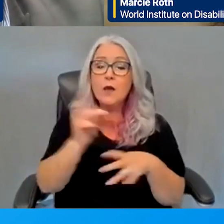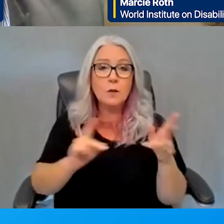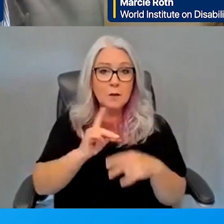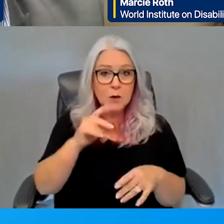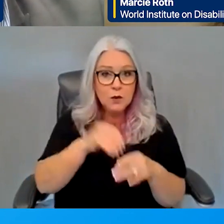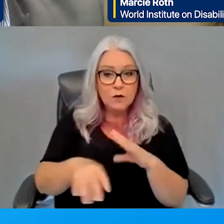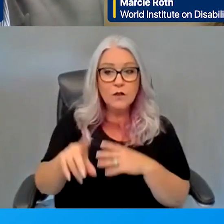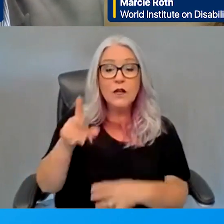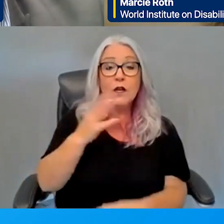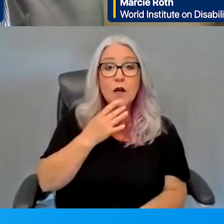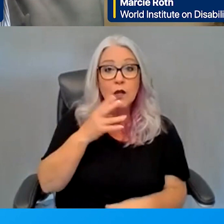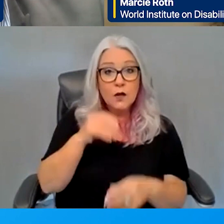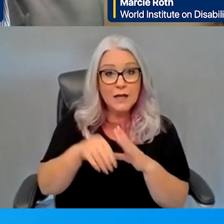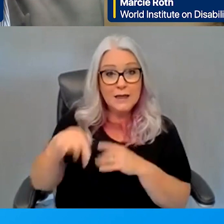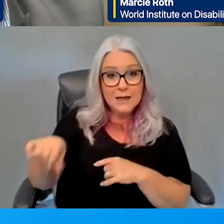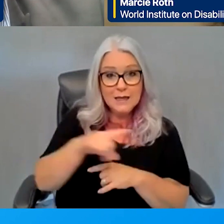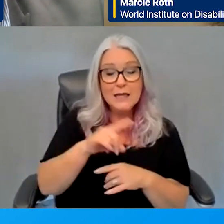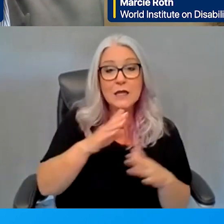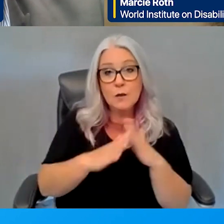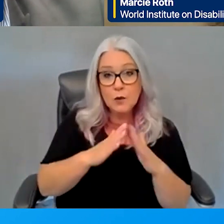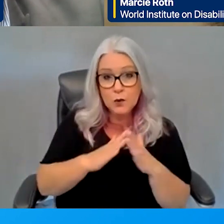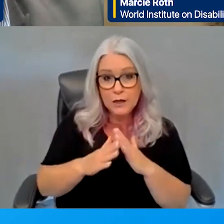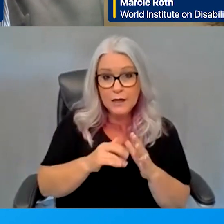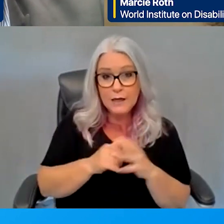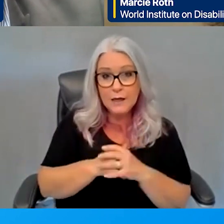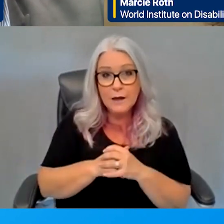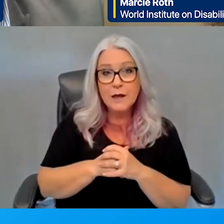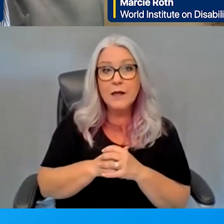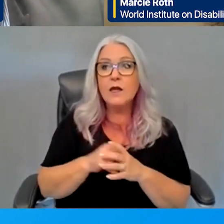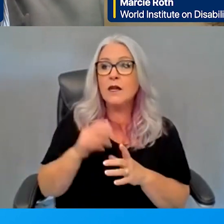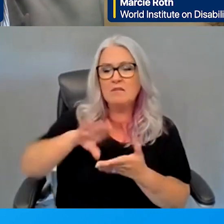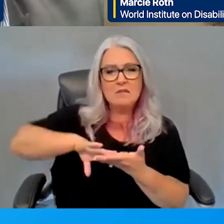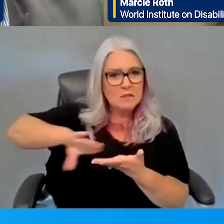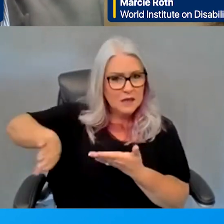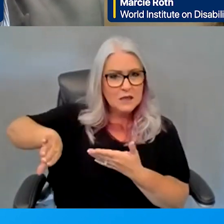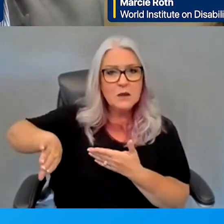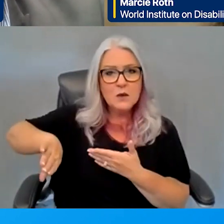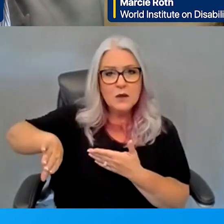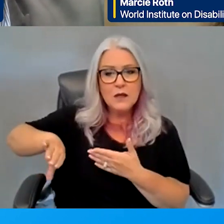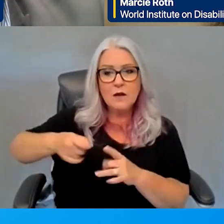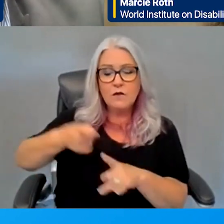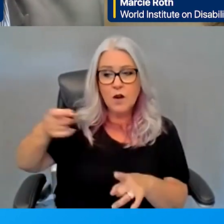disability community have been excluded from leadership roles